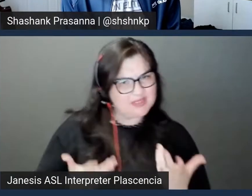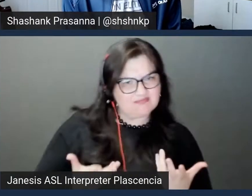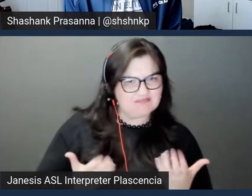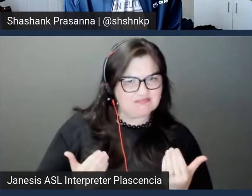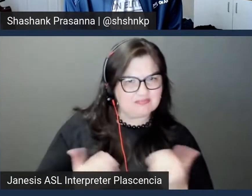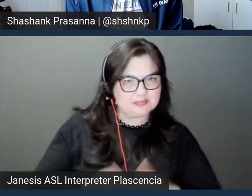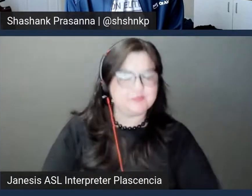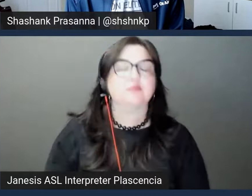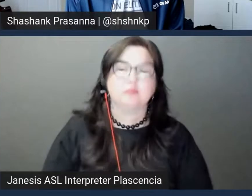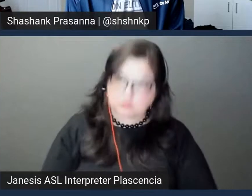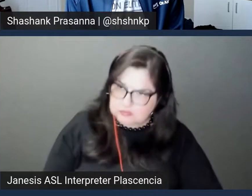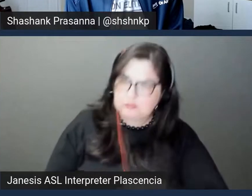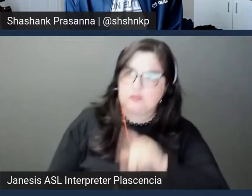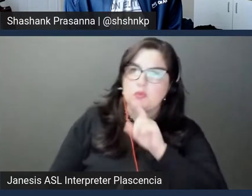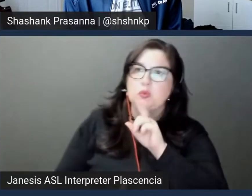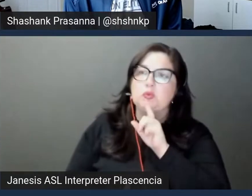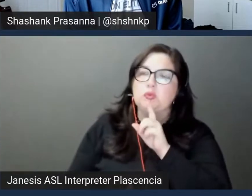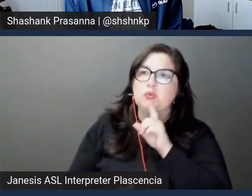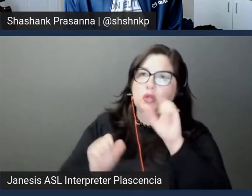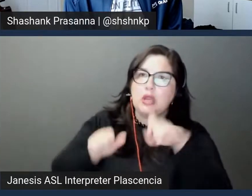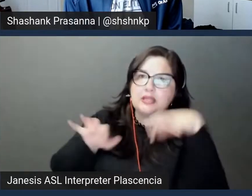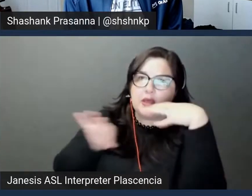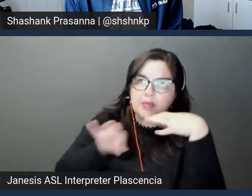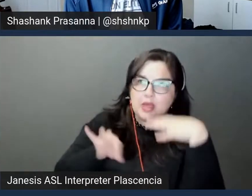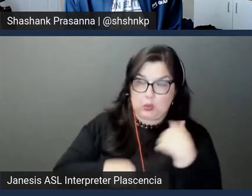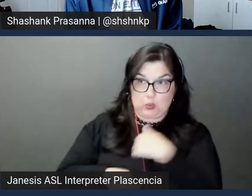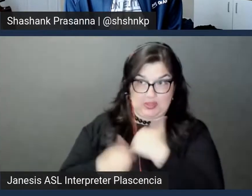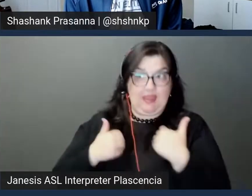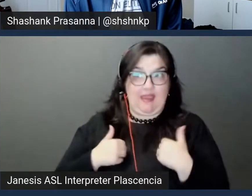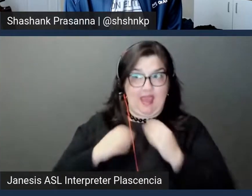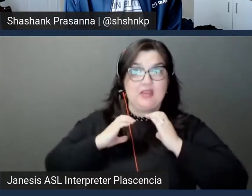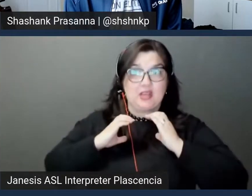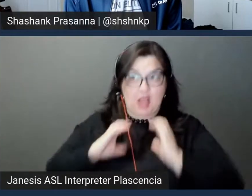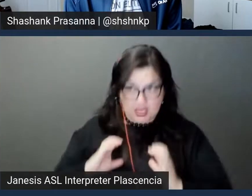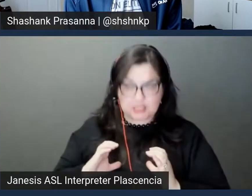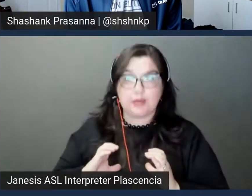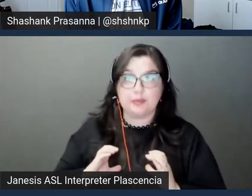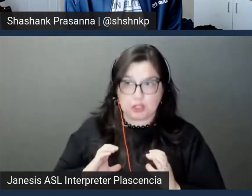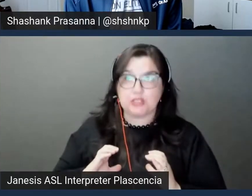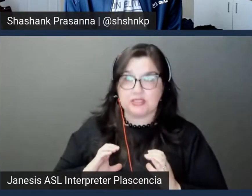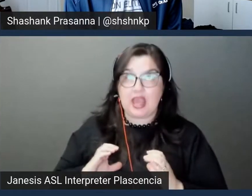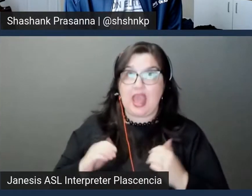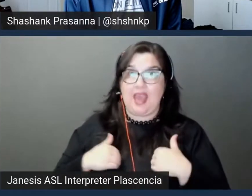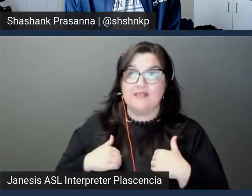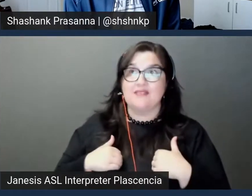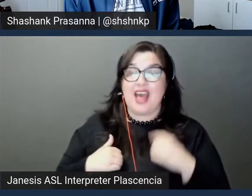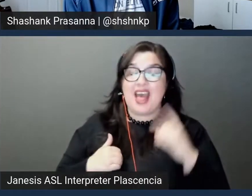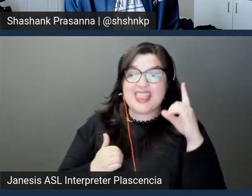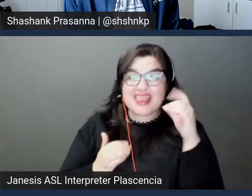So, Shashank, what I can tell you is that we have customers that have thousands of cameras that